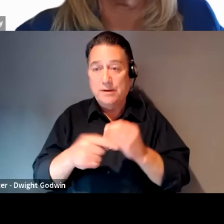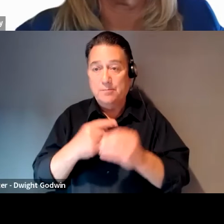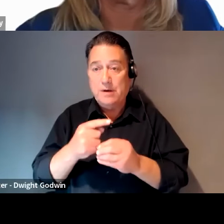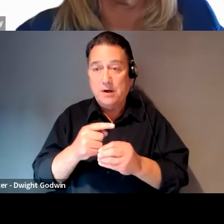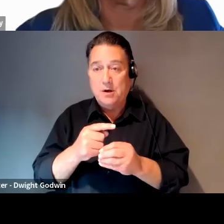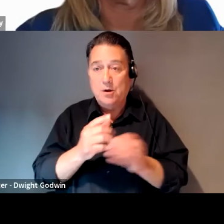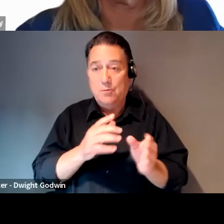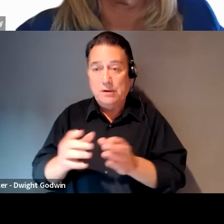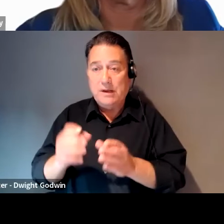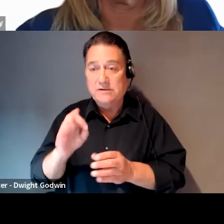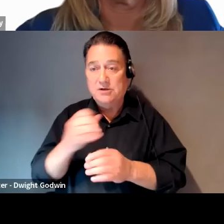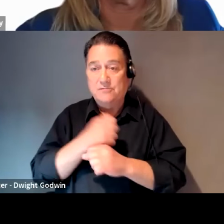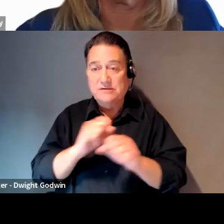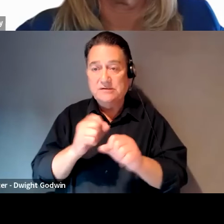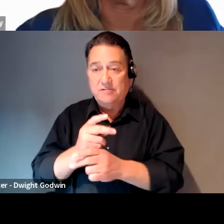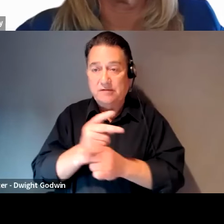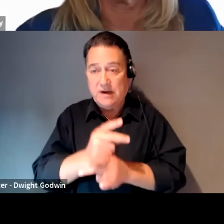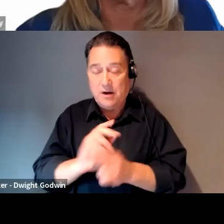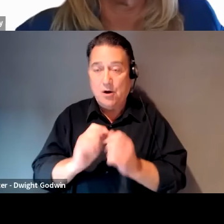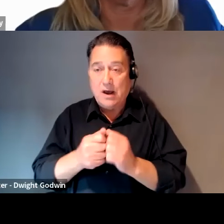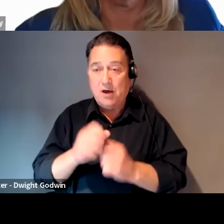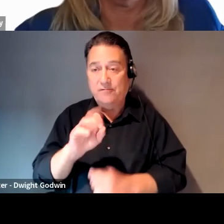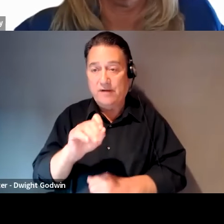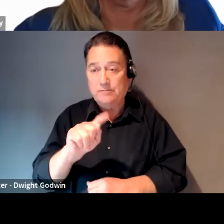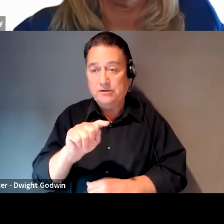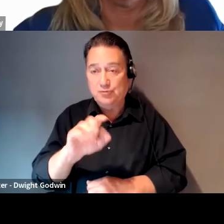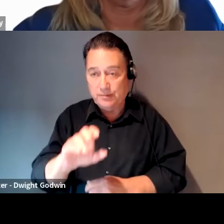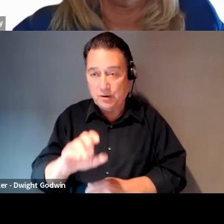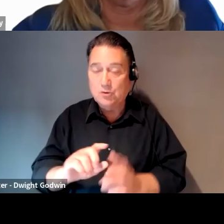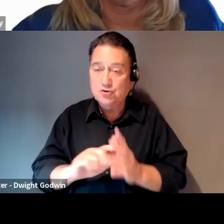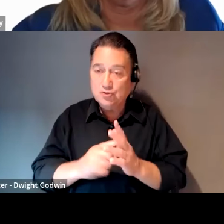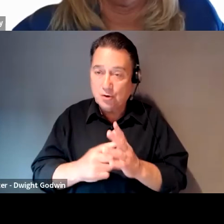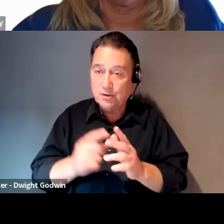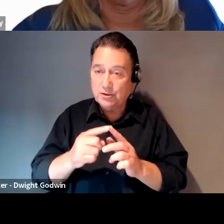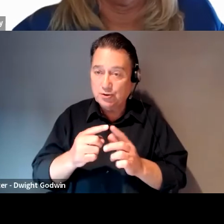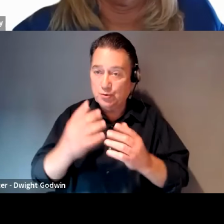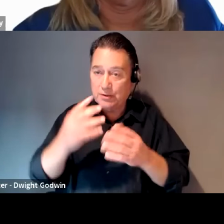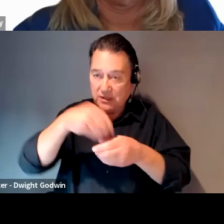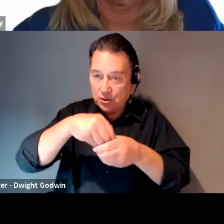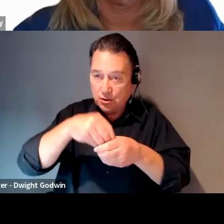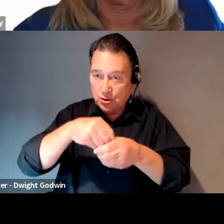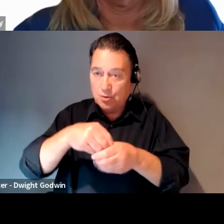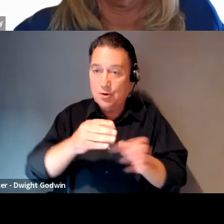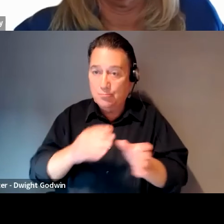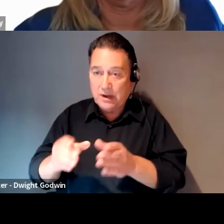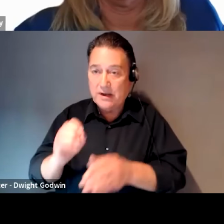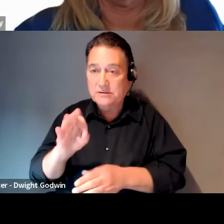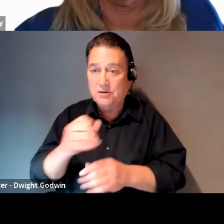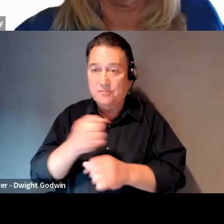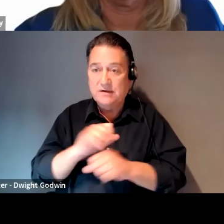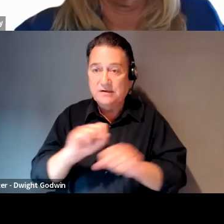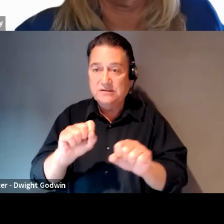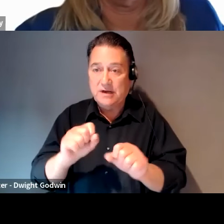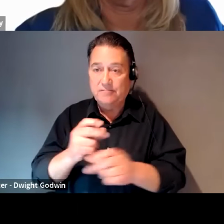and how family treatment courts haven't starting to and trying to incorporate plans of safe care into the referral source expansion